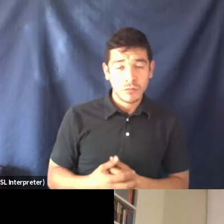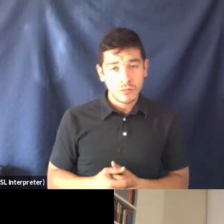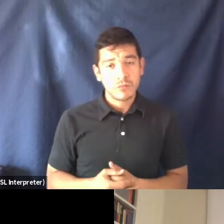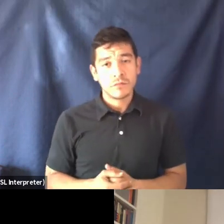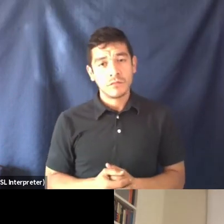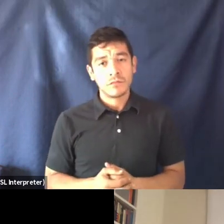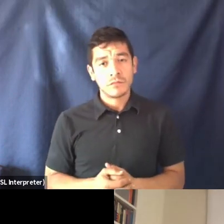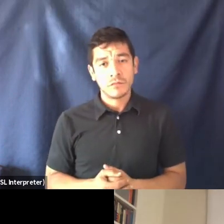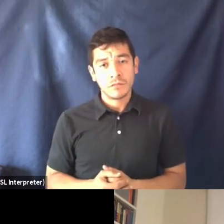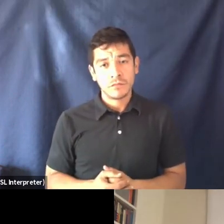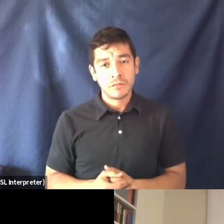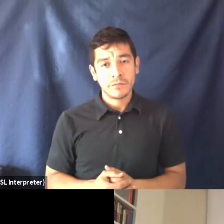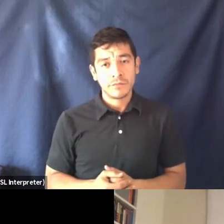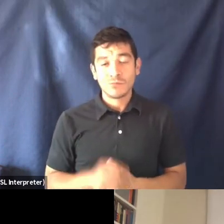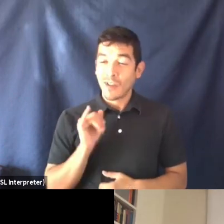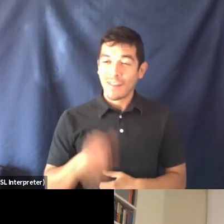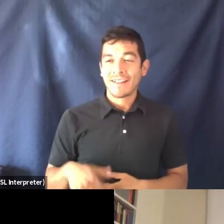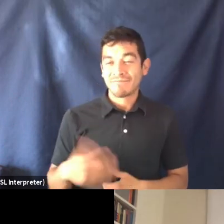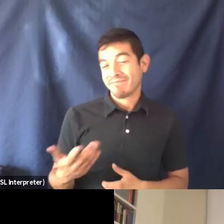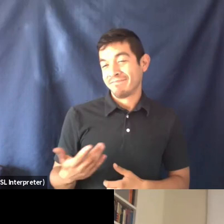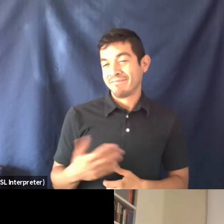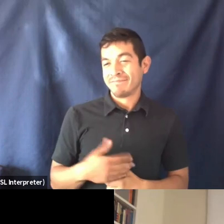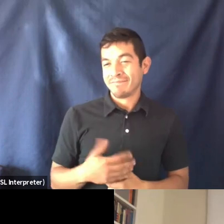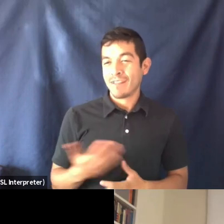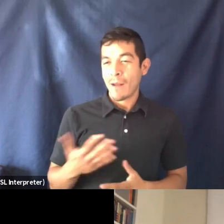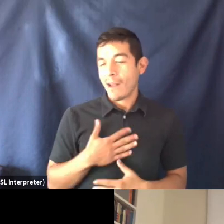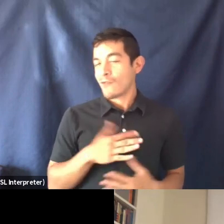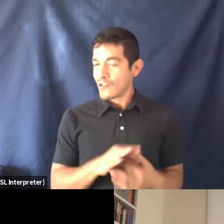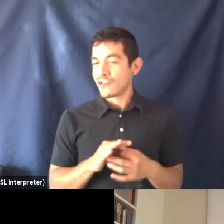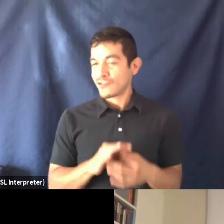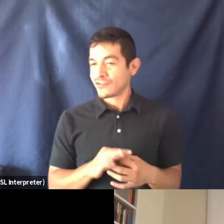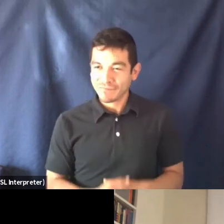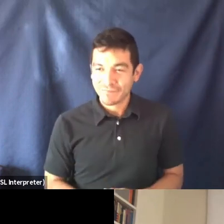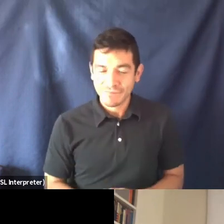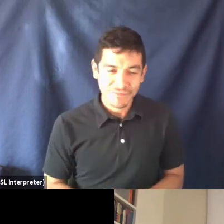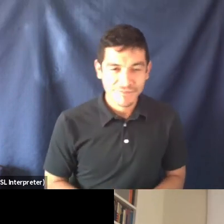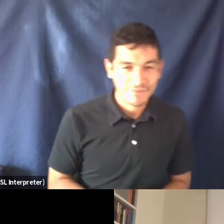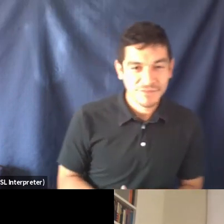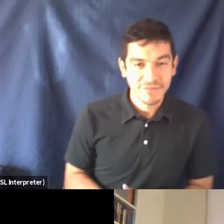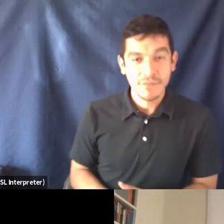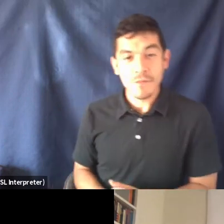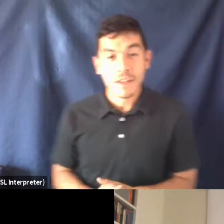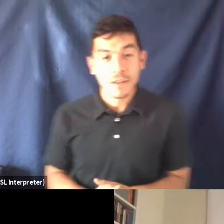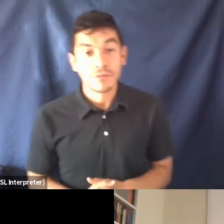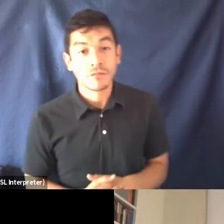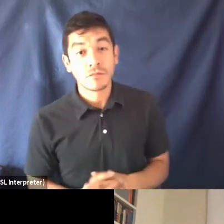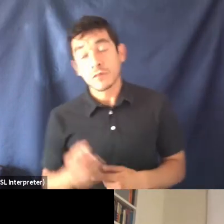Yeah, so that was kind of relationship. So and you filmed this over the course of two years,